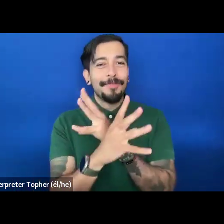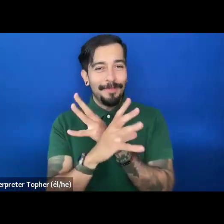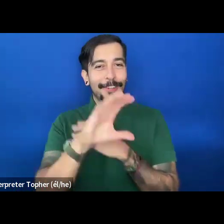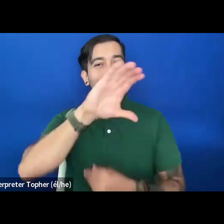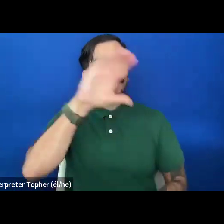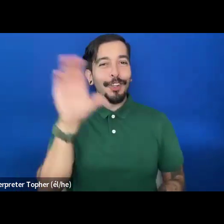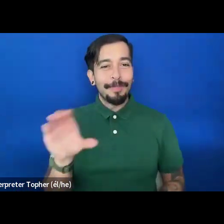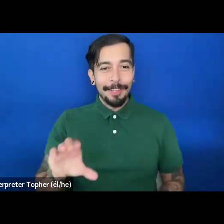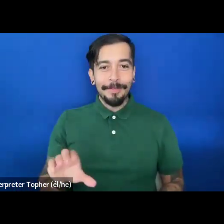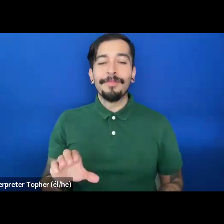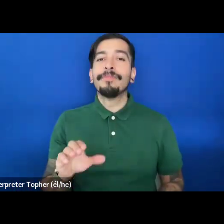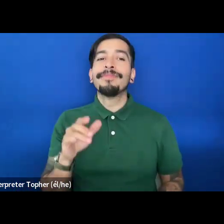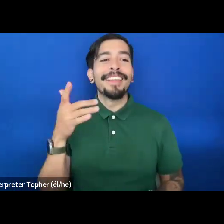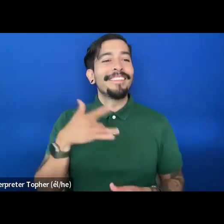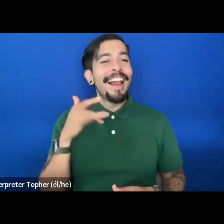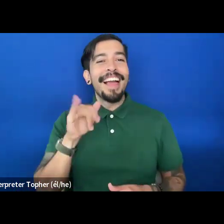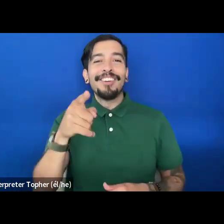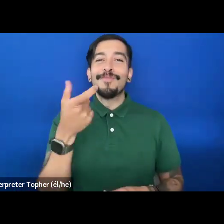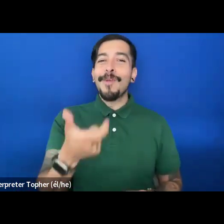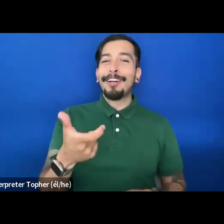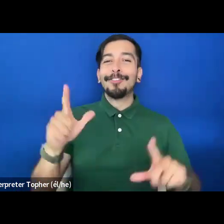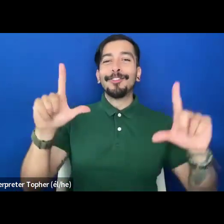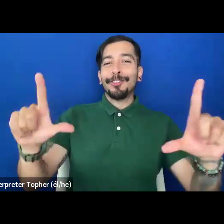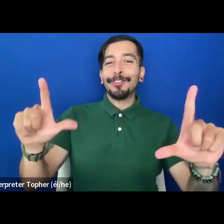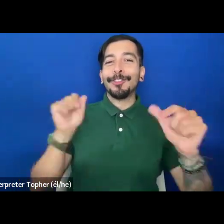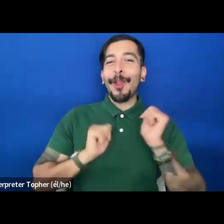And the DCC team will use the Chat function